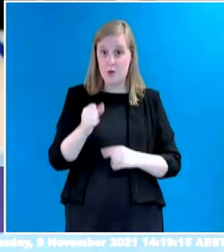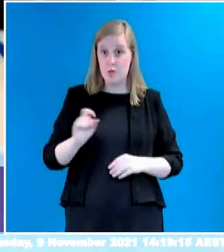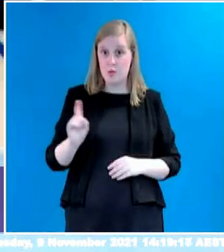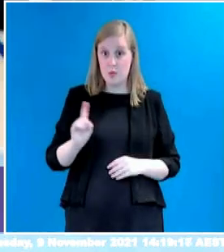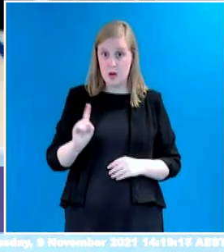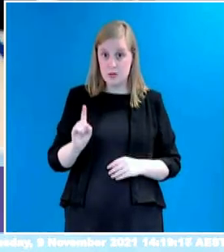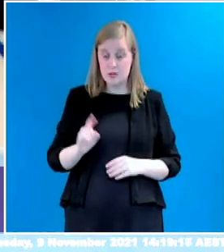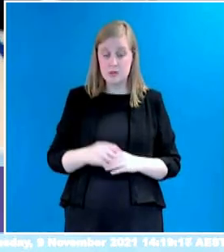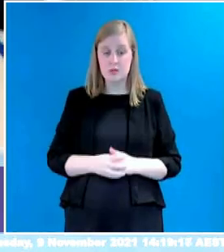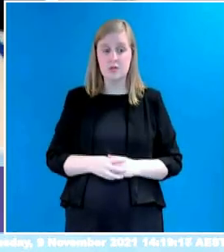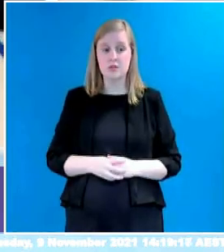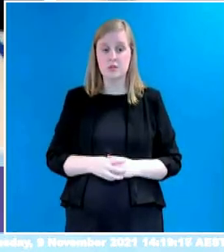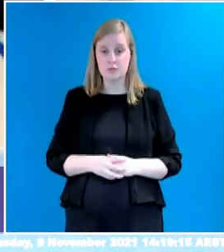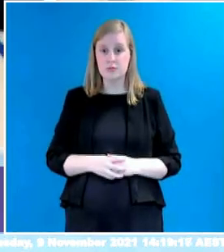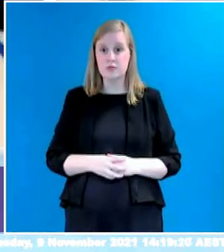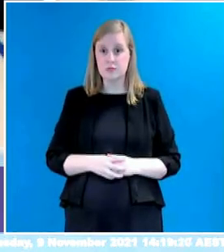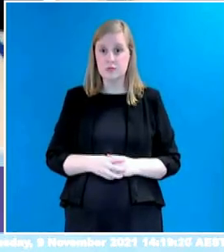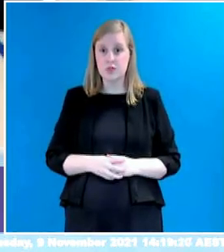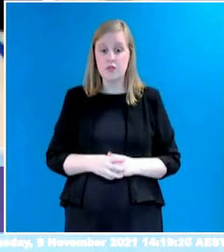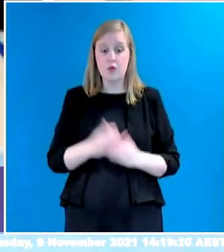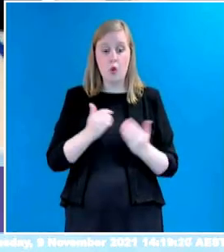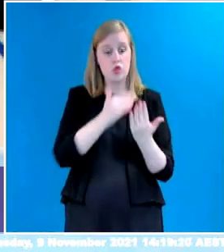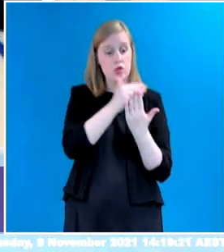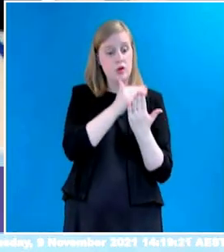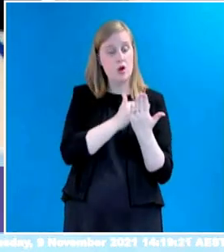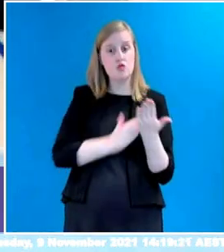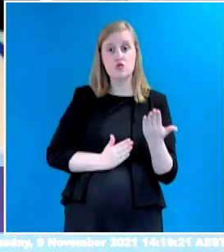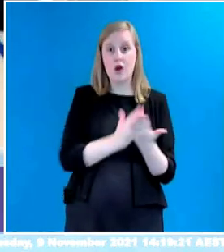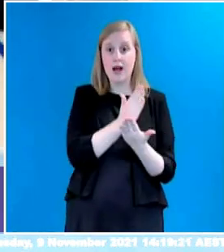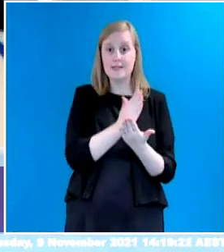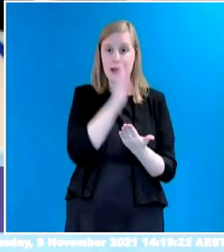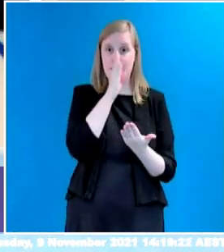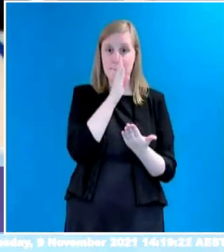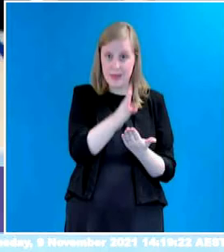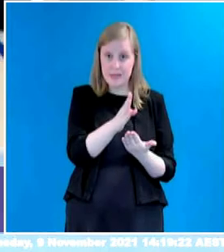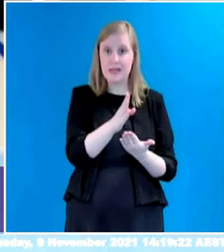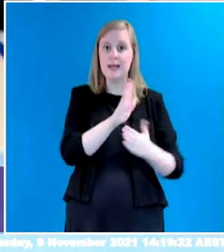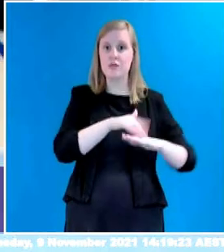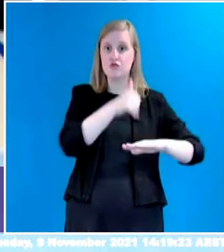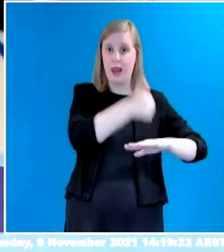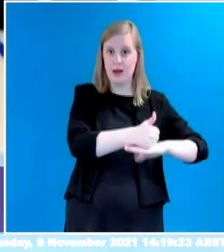those immediately realisable rights --- and we will get onto that terminology ---